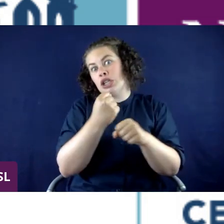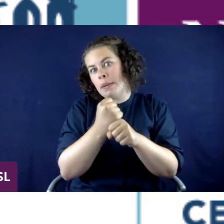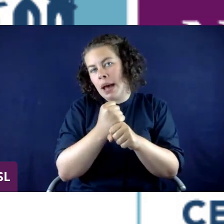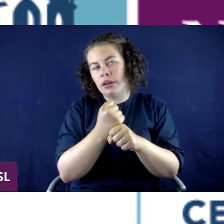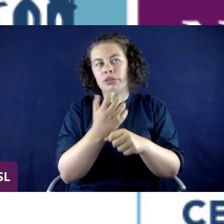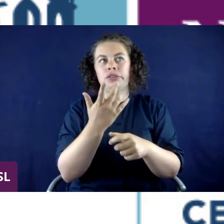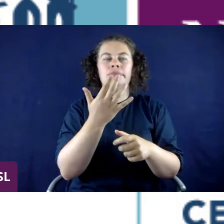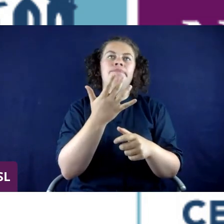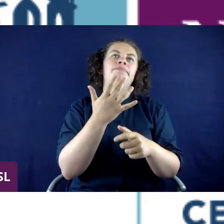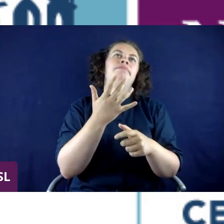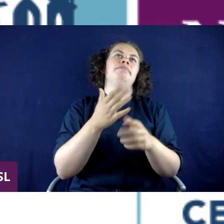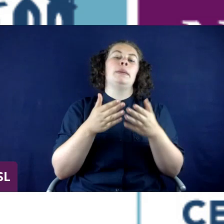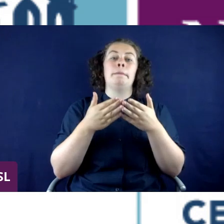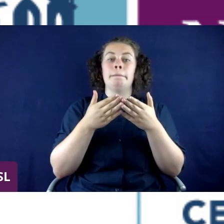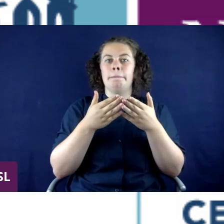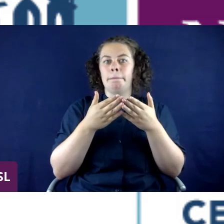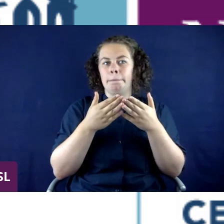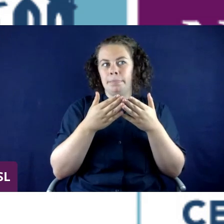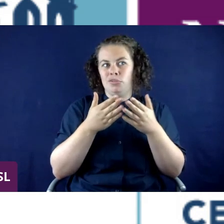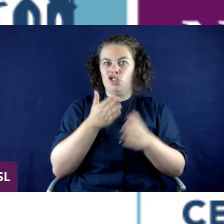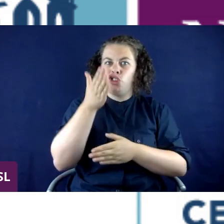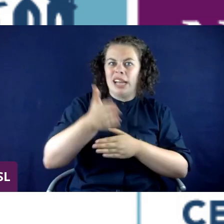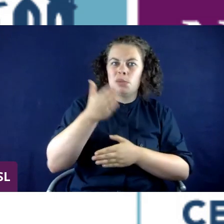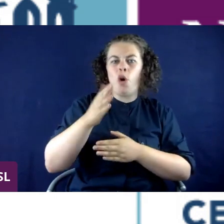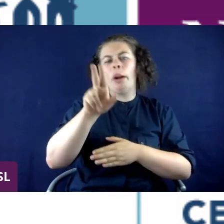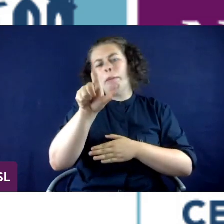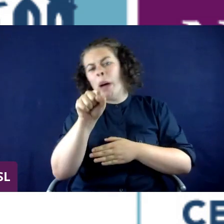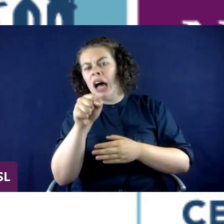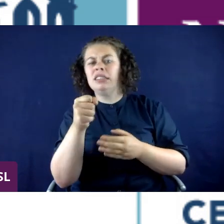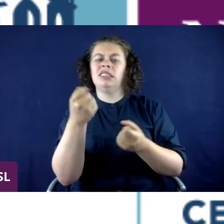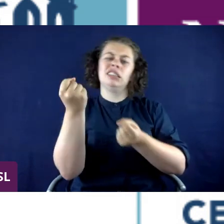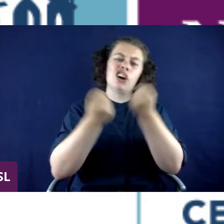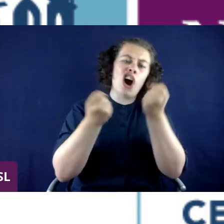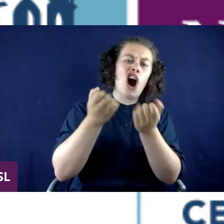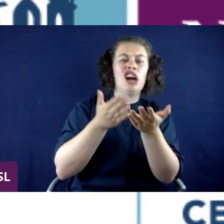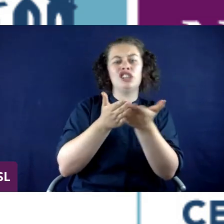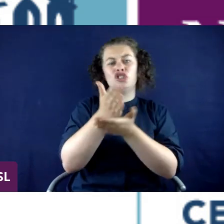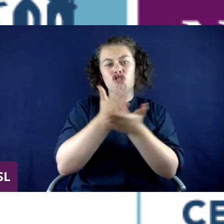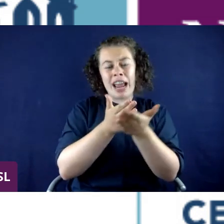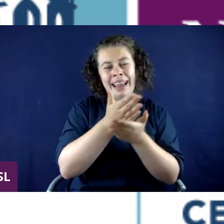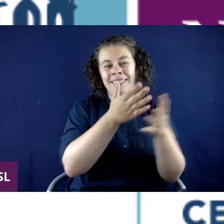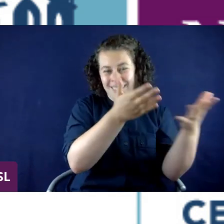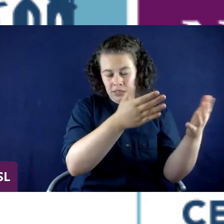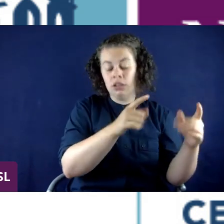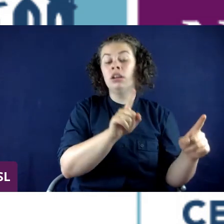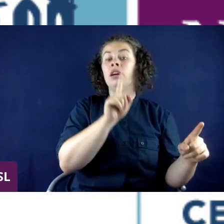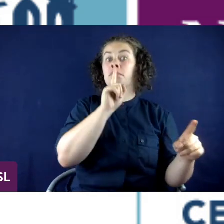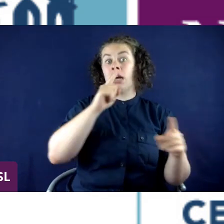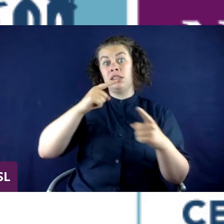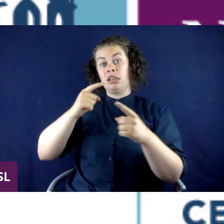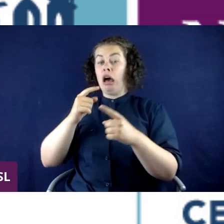environment and public transport. Often in developing countries, we forget about digital space being a space, and it is